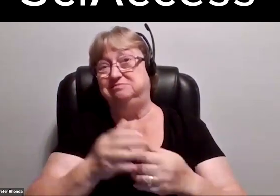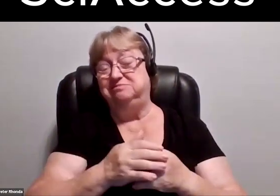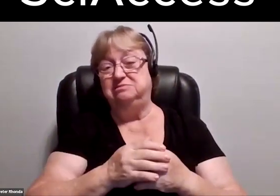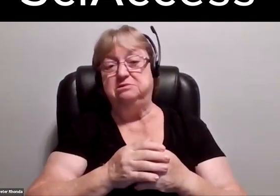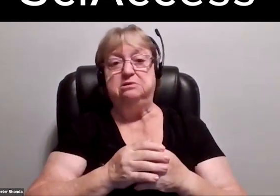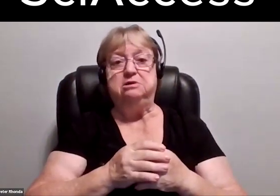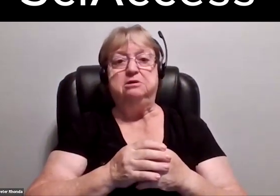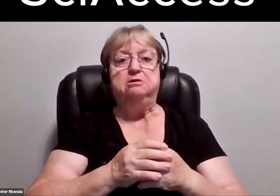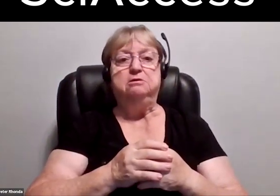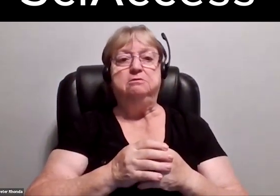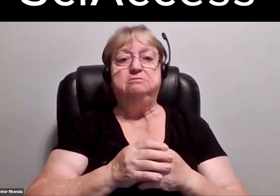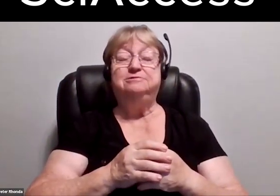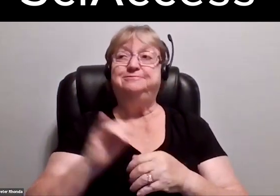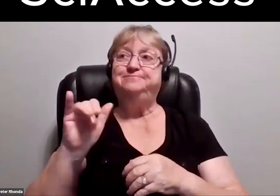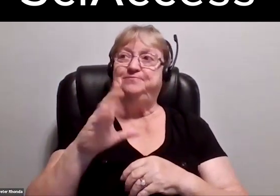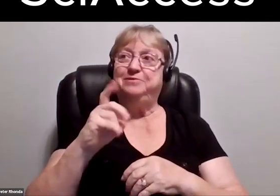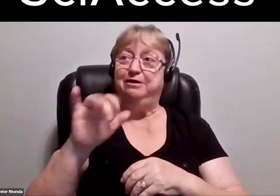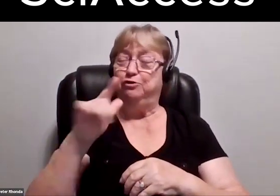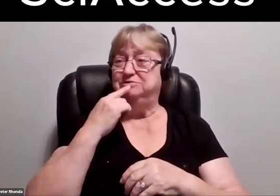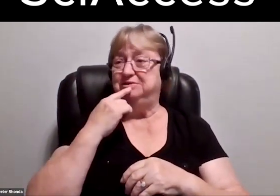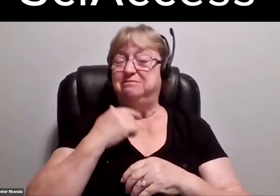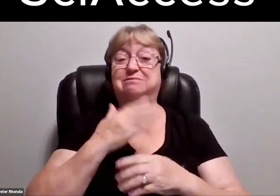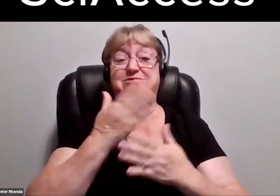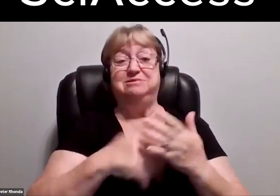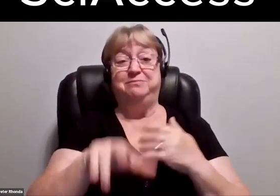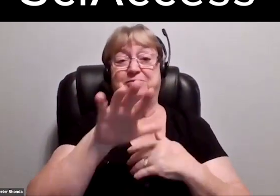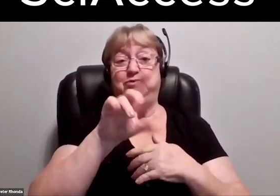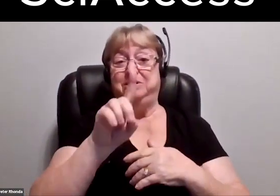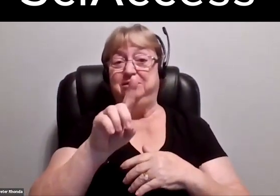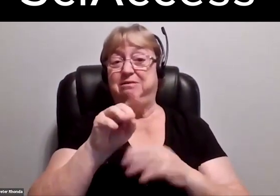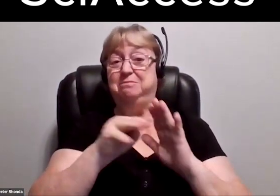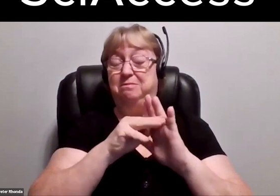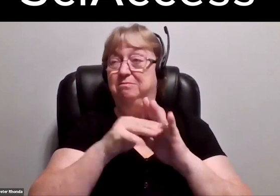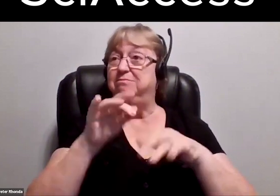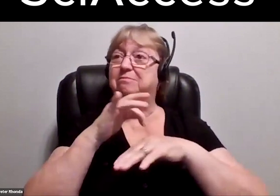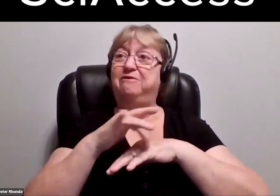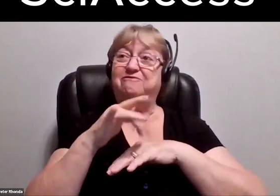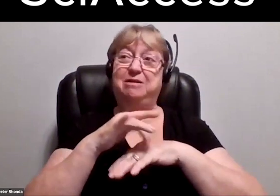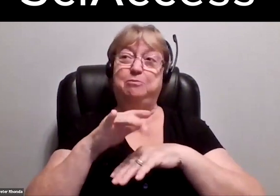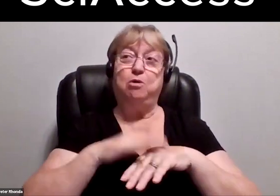As Carol said, some of the 3D models are freely available on NASA's and Carol's websites.